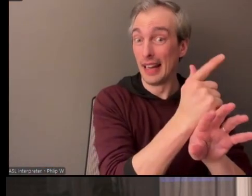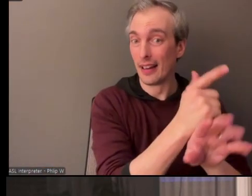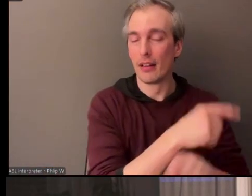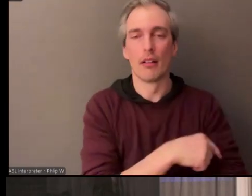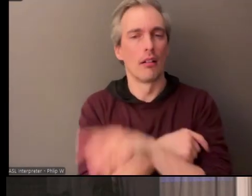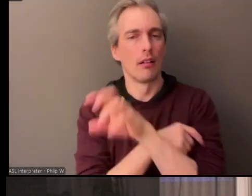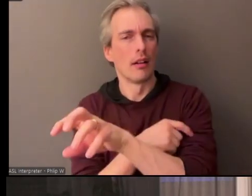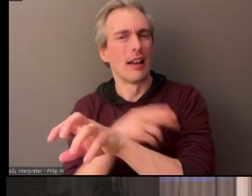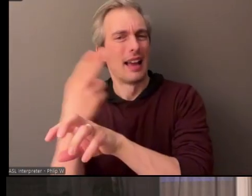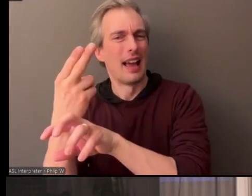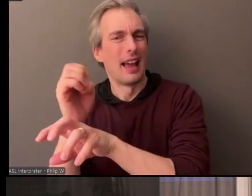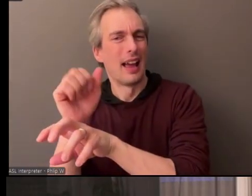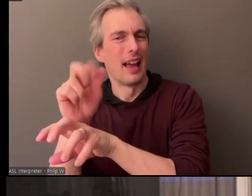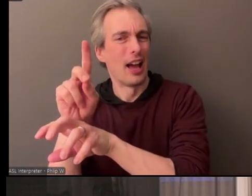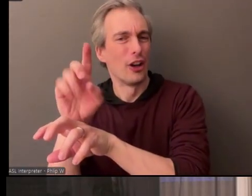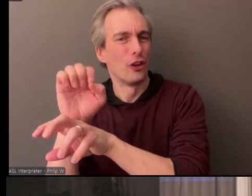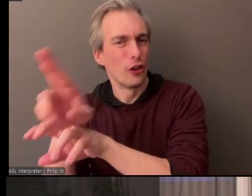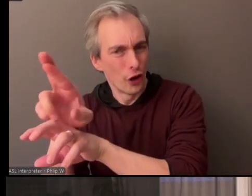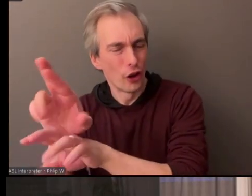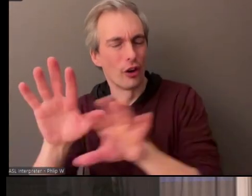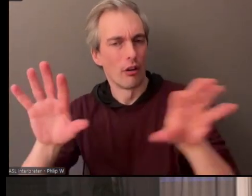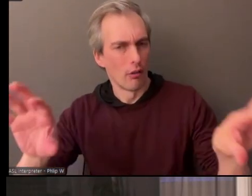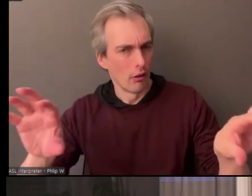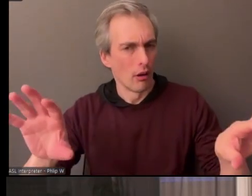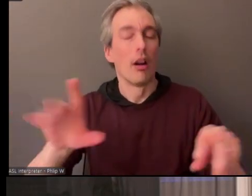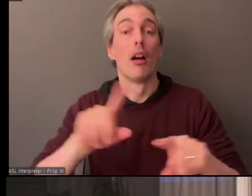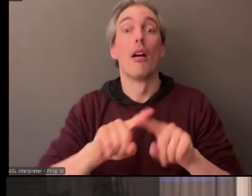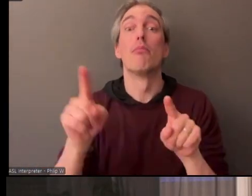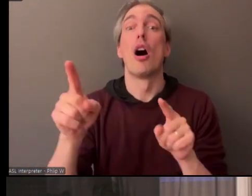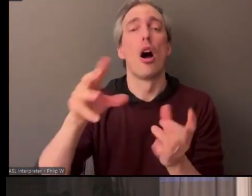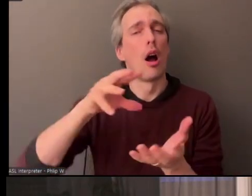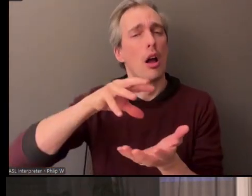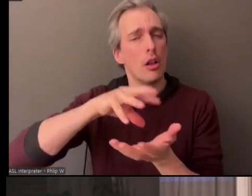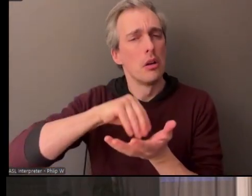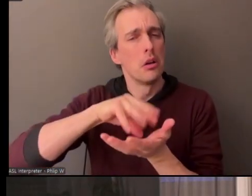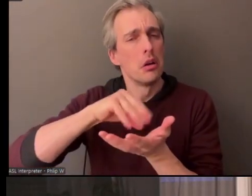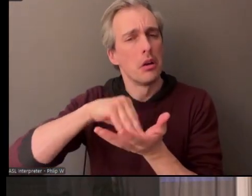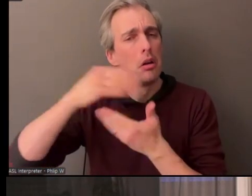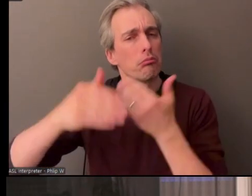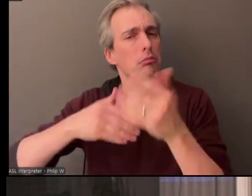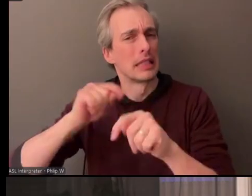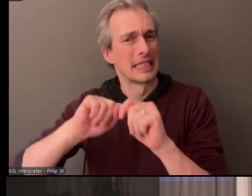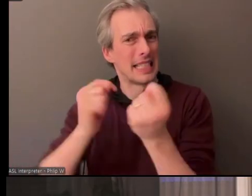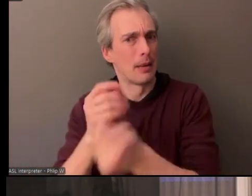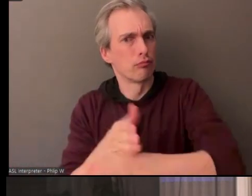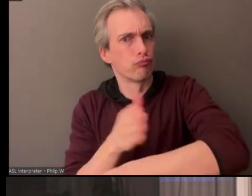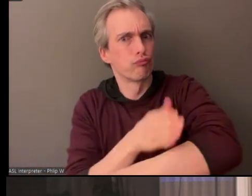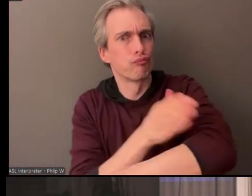And after about a quarter, those teams start to become really self-sufficient.